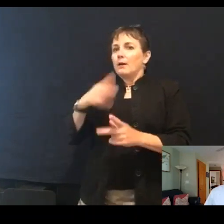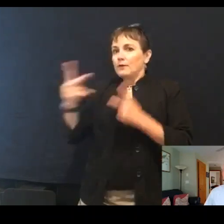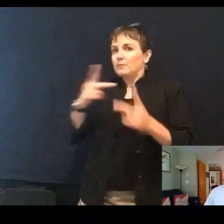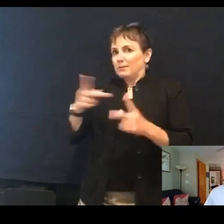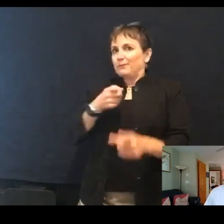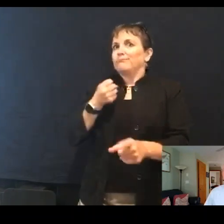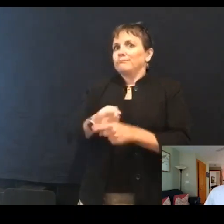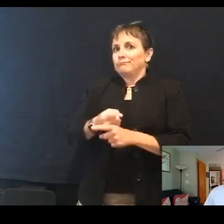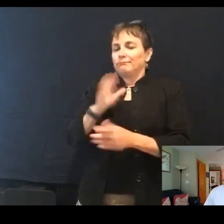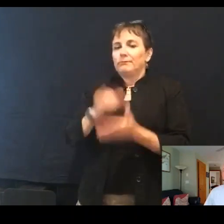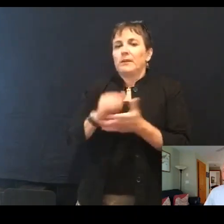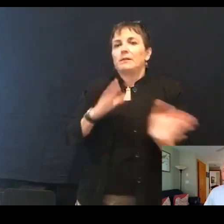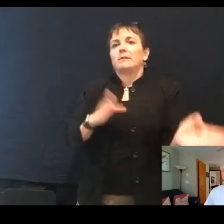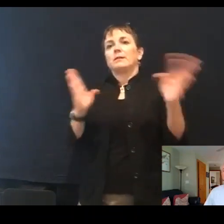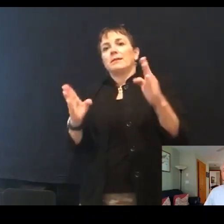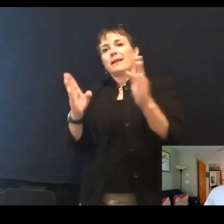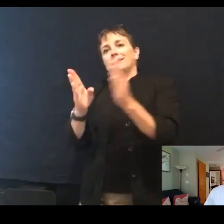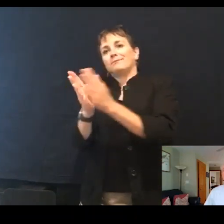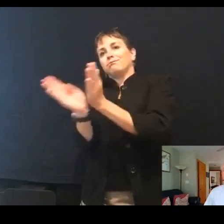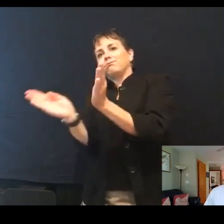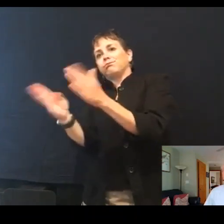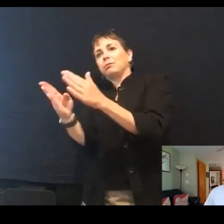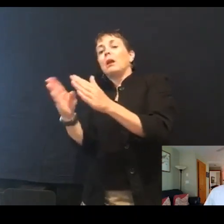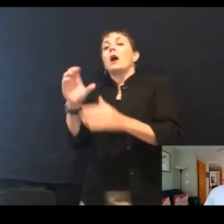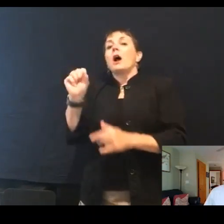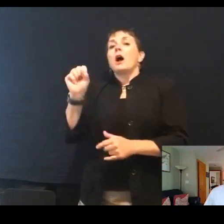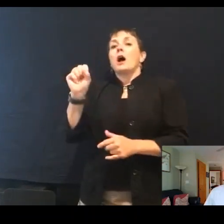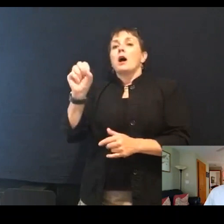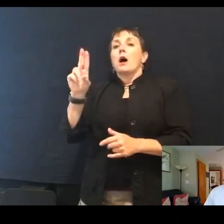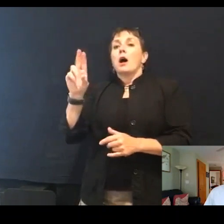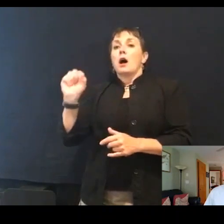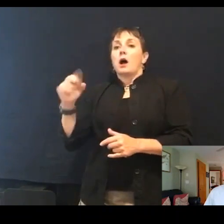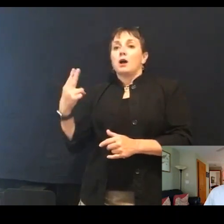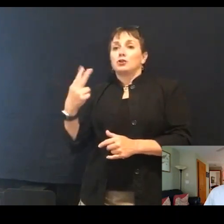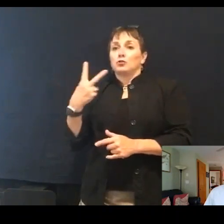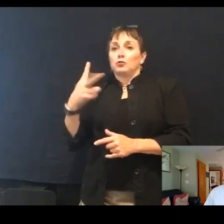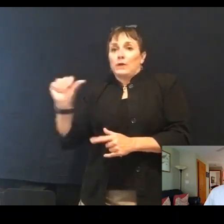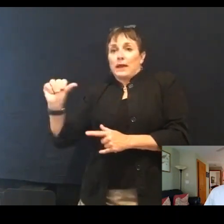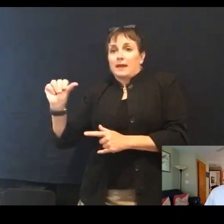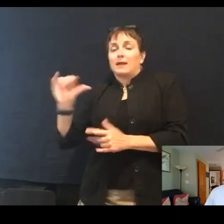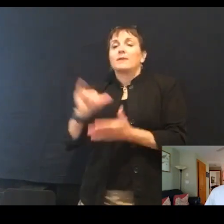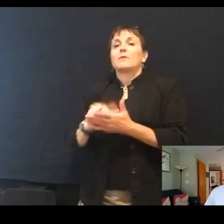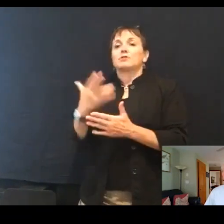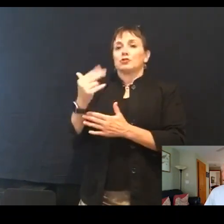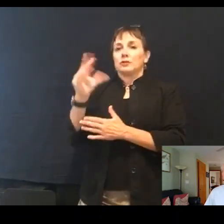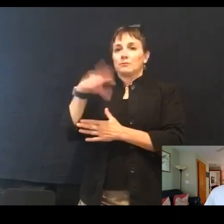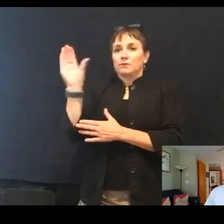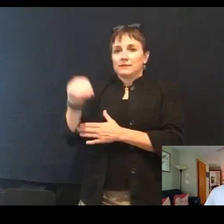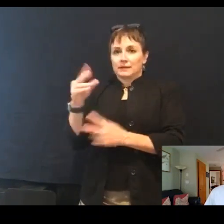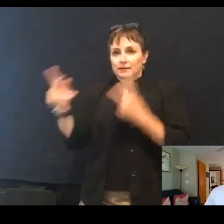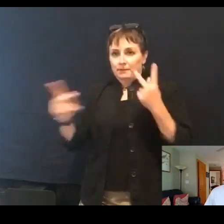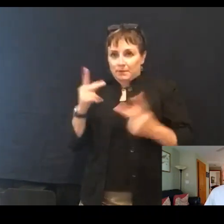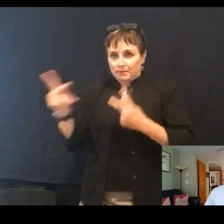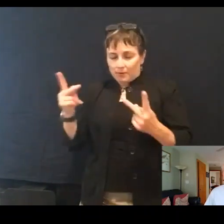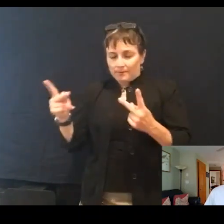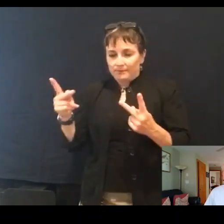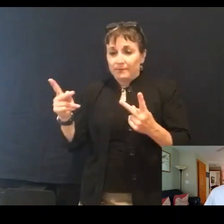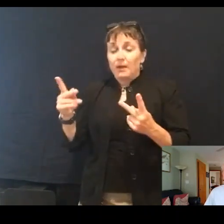The next most common gene was the USH2A gene, which accounted for 13% of everyone we tested.